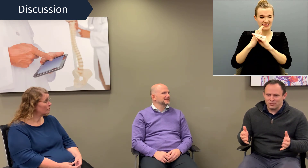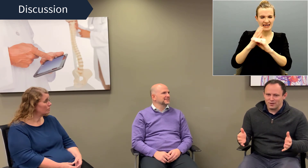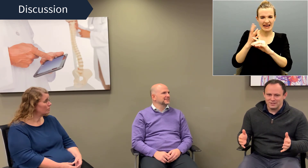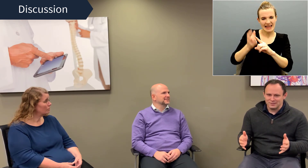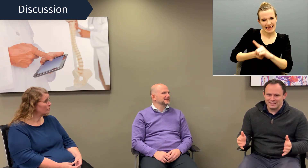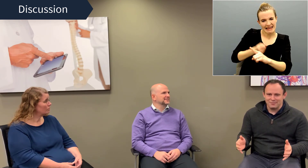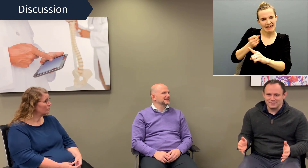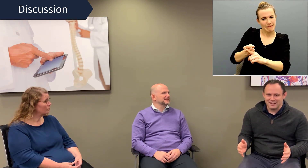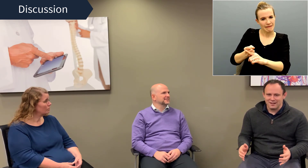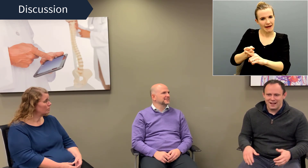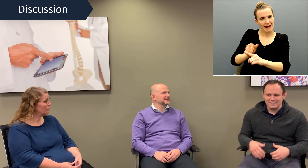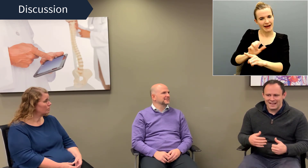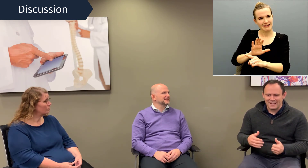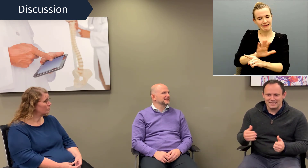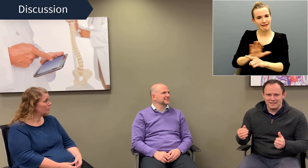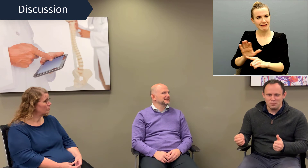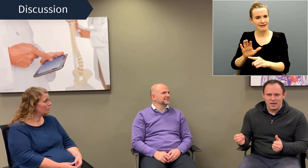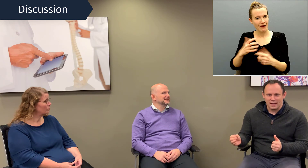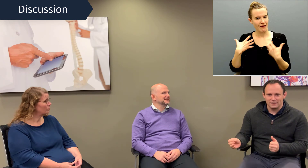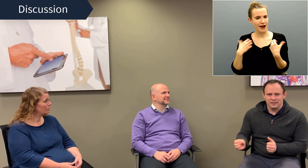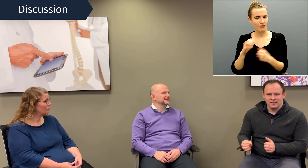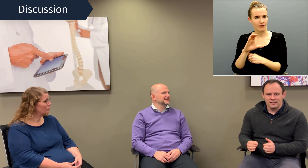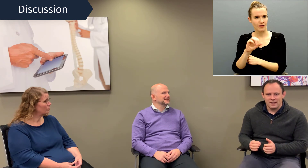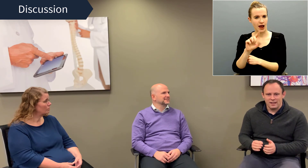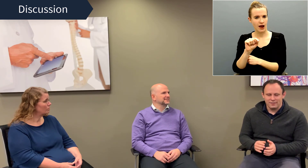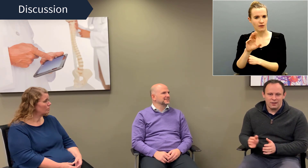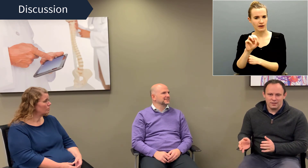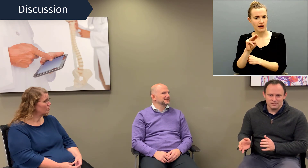appointment to establish care, how does that actually impact health outcomes?